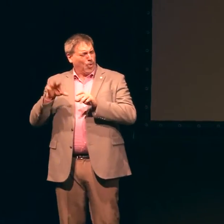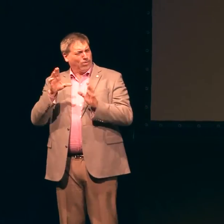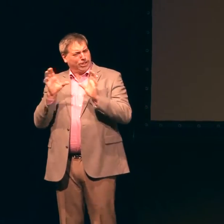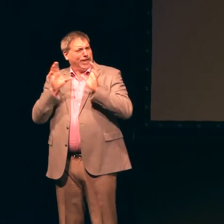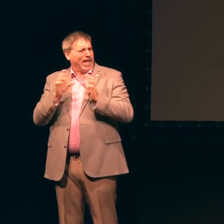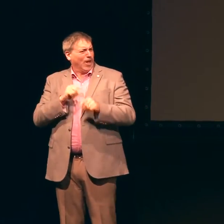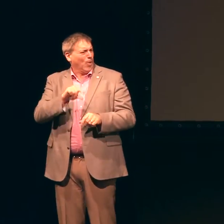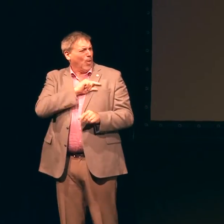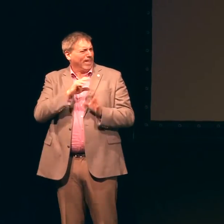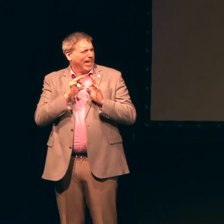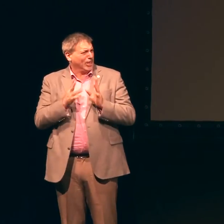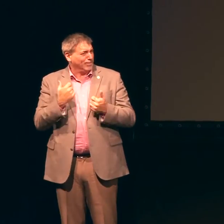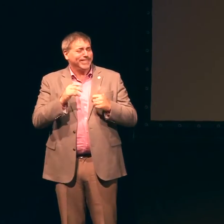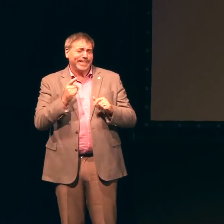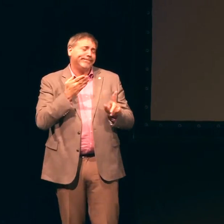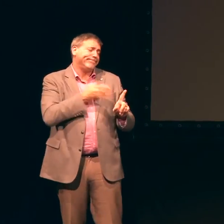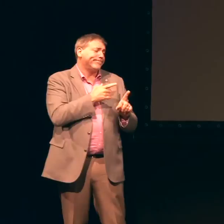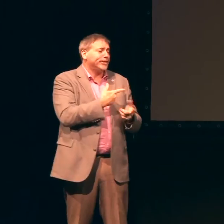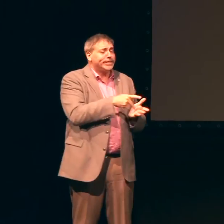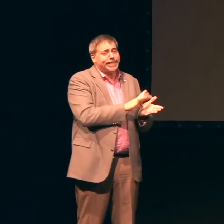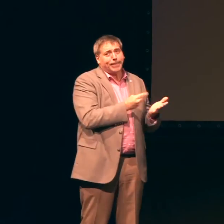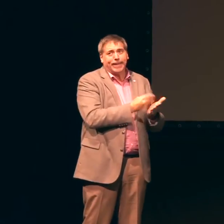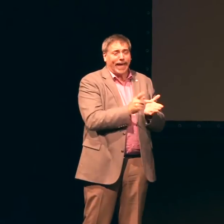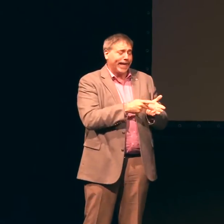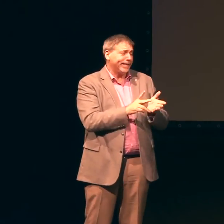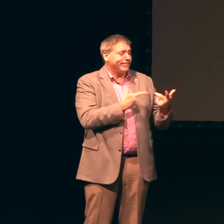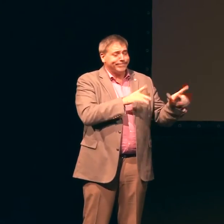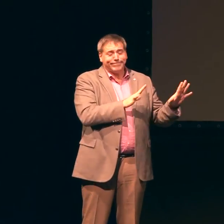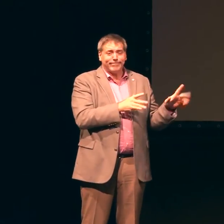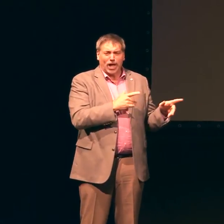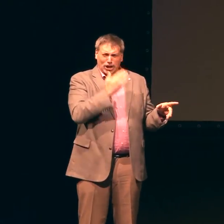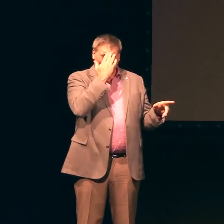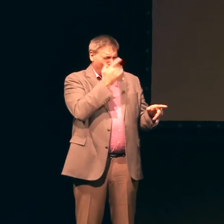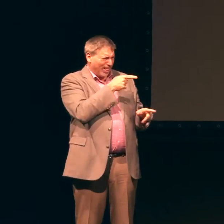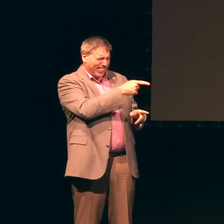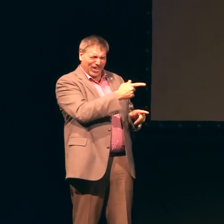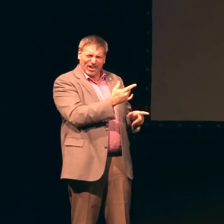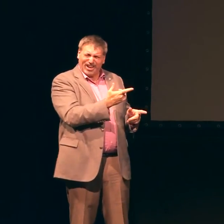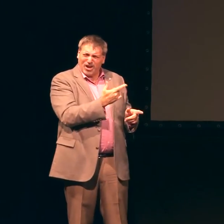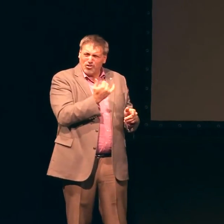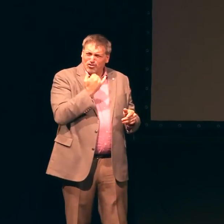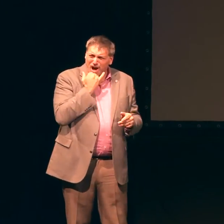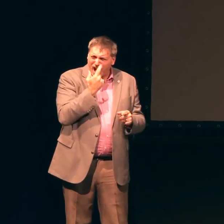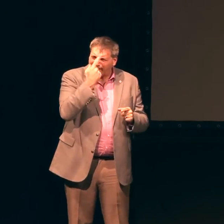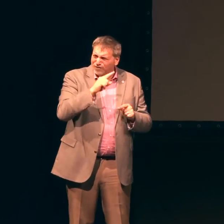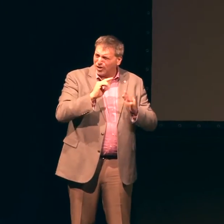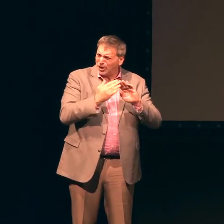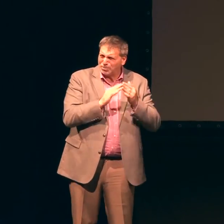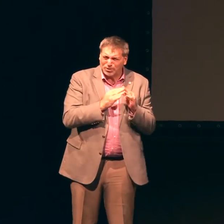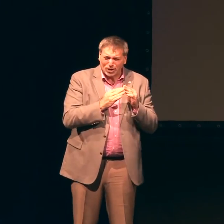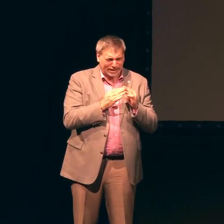qualified interpreters, there's an agency that's using interpreters that are not qualified, they